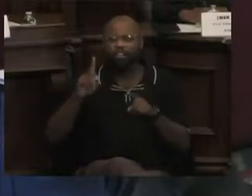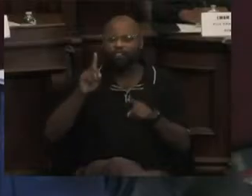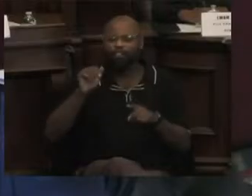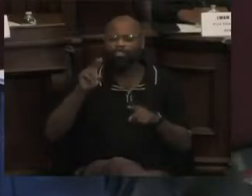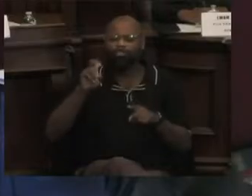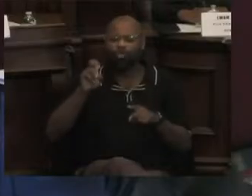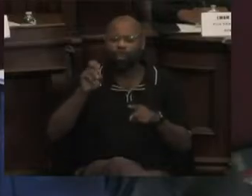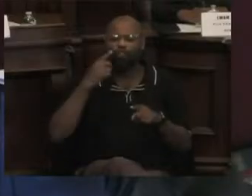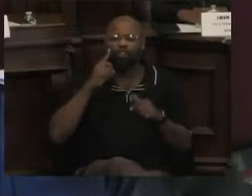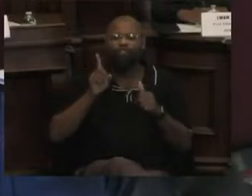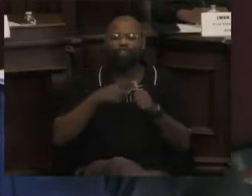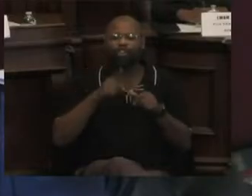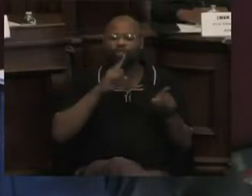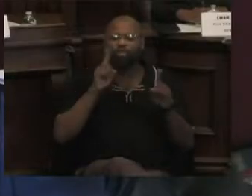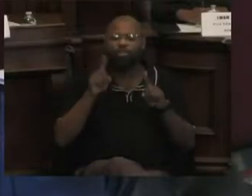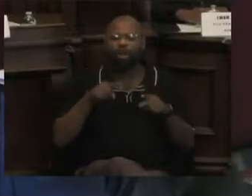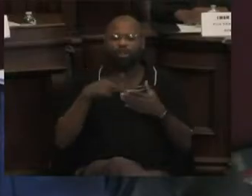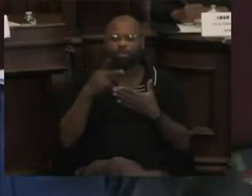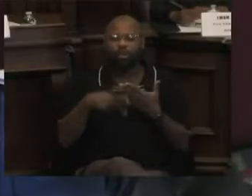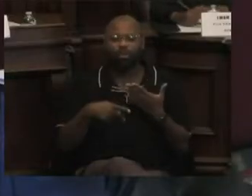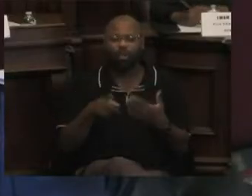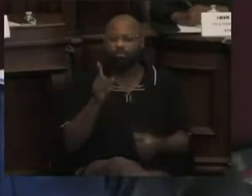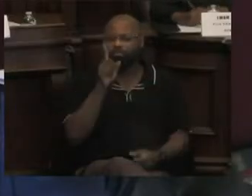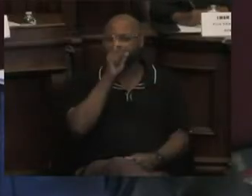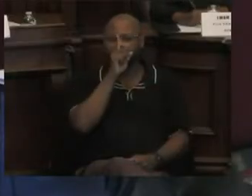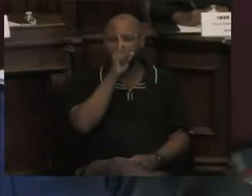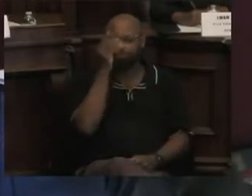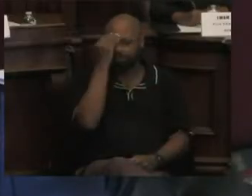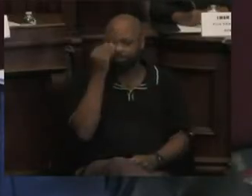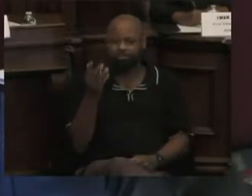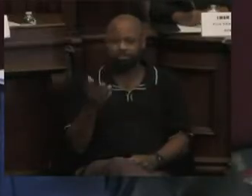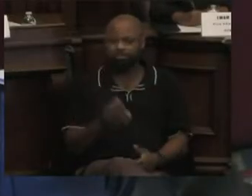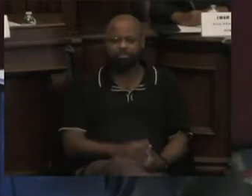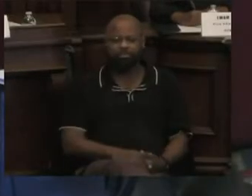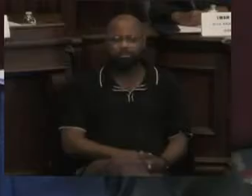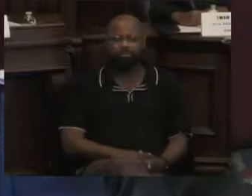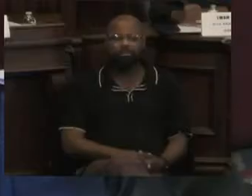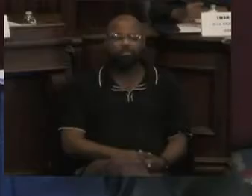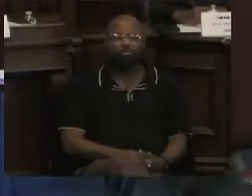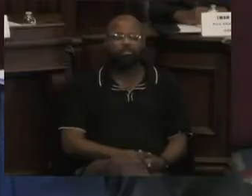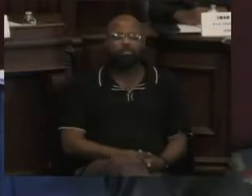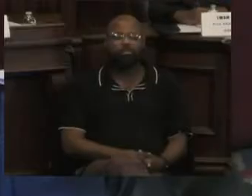that their neighborhood would be the test ground for the